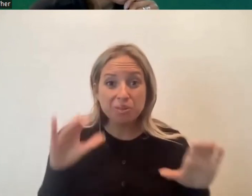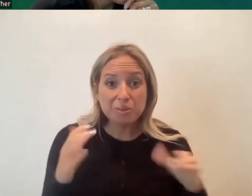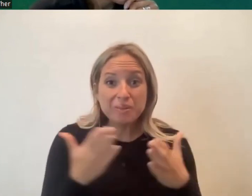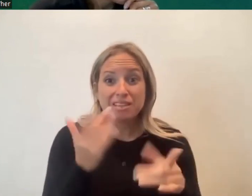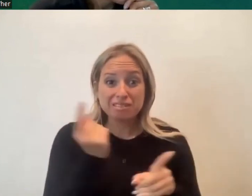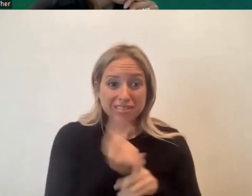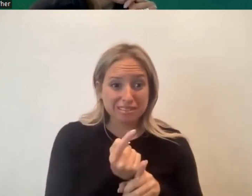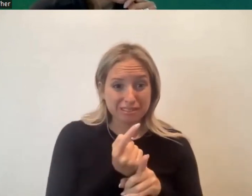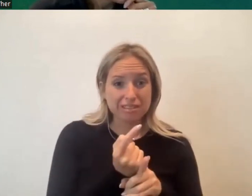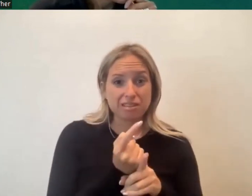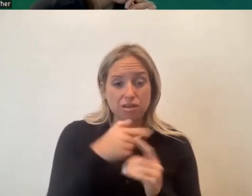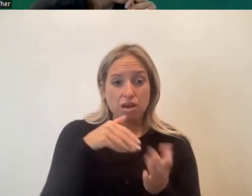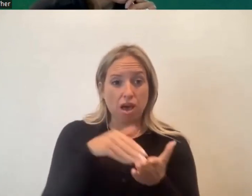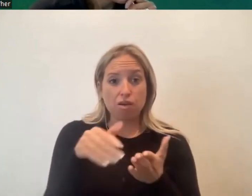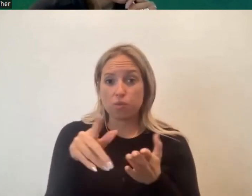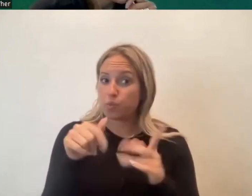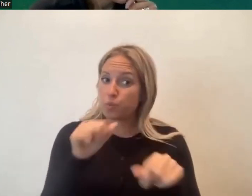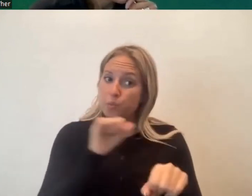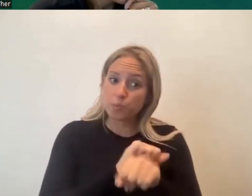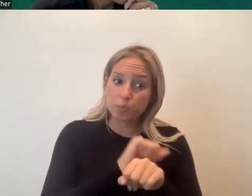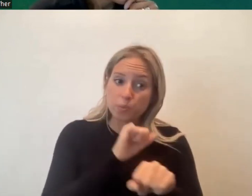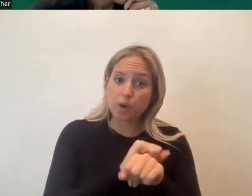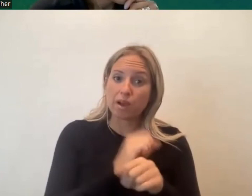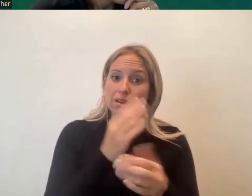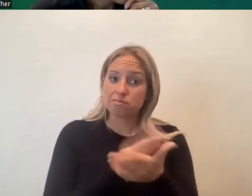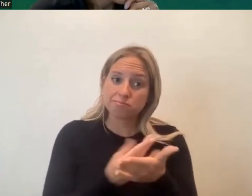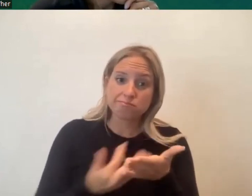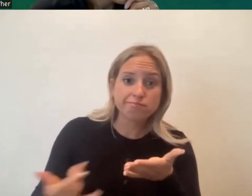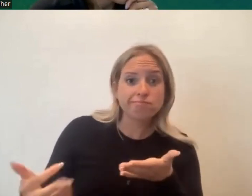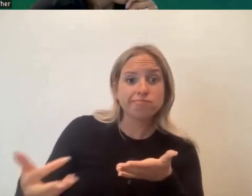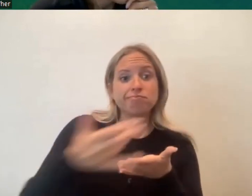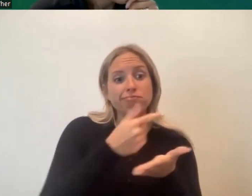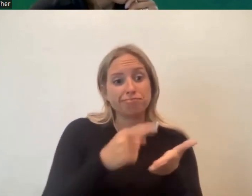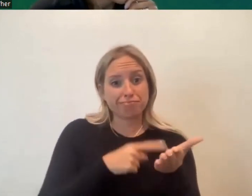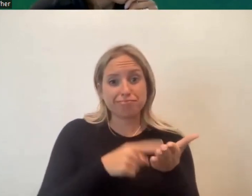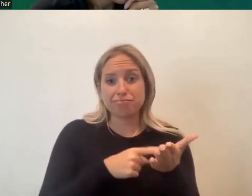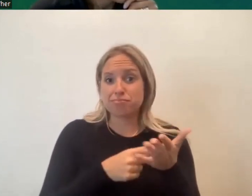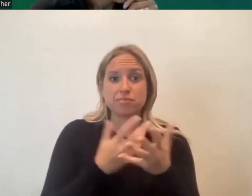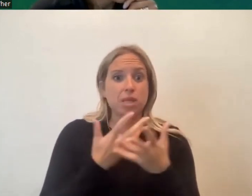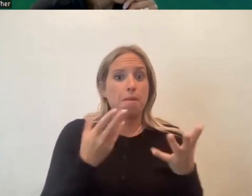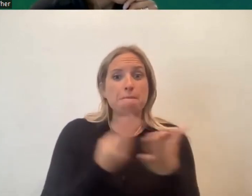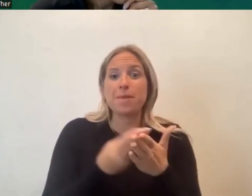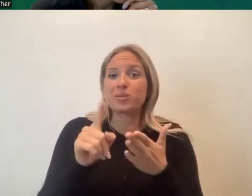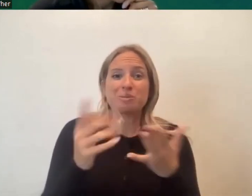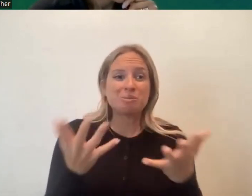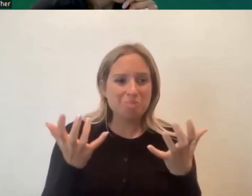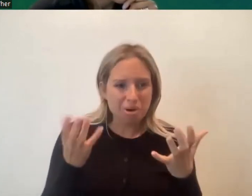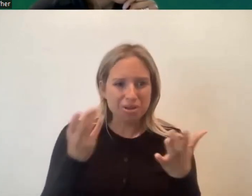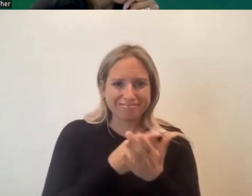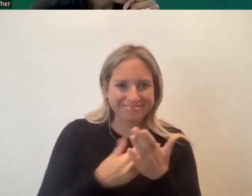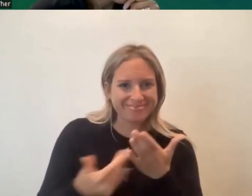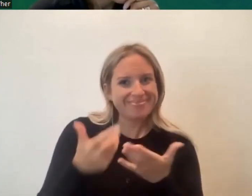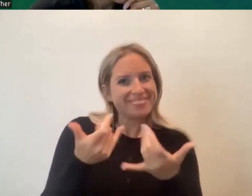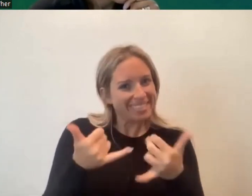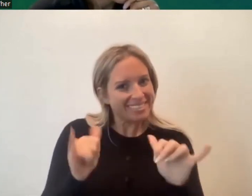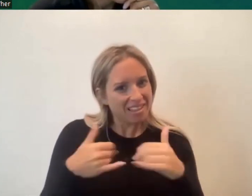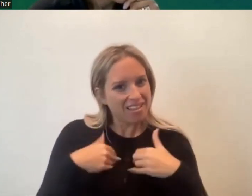of times you can work and earn sometimes as much money as you want to earn and still get your disability benefits.